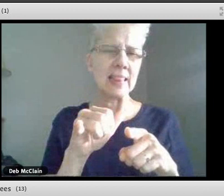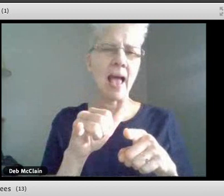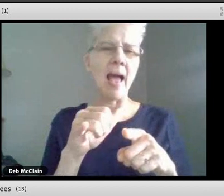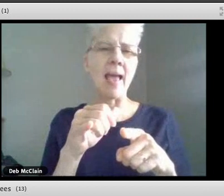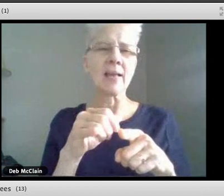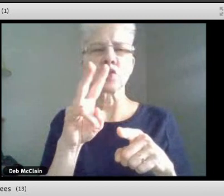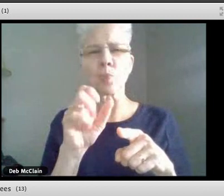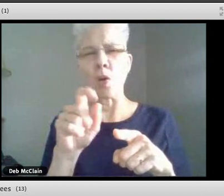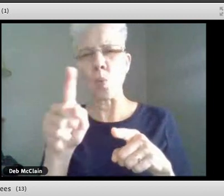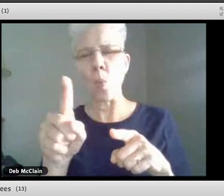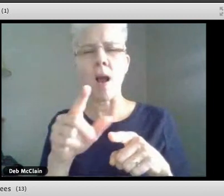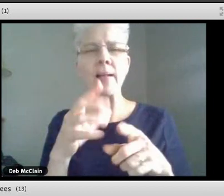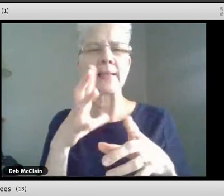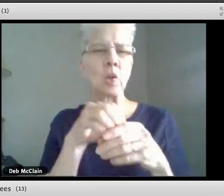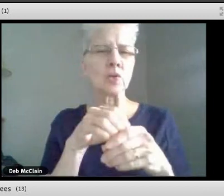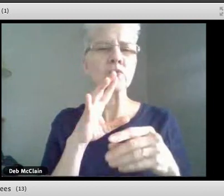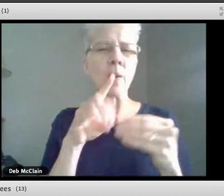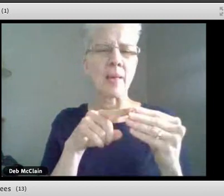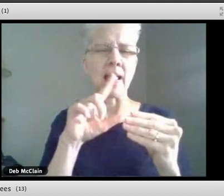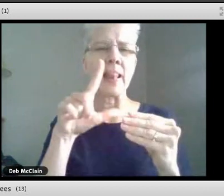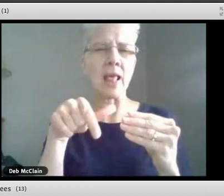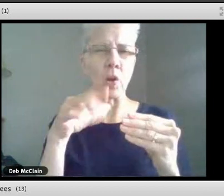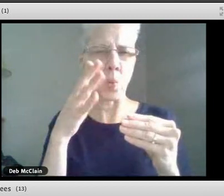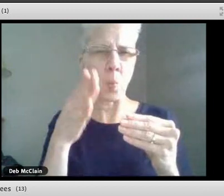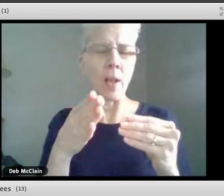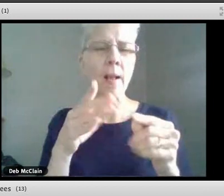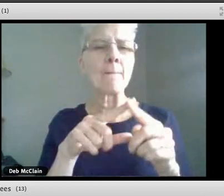and we'll talk a little bit about that later. But basically what they talk about